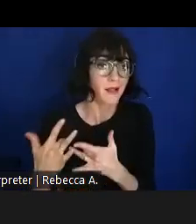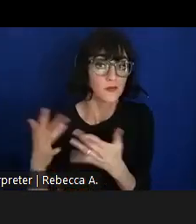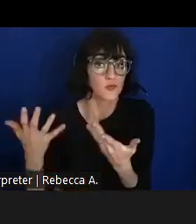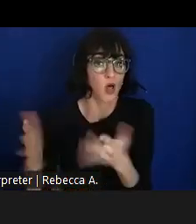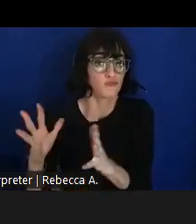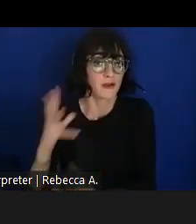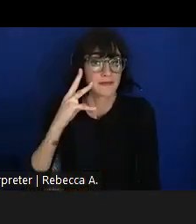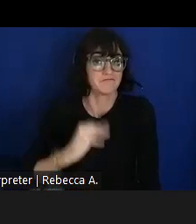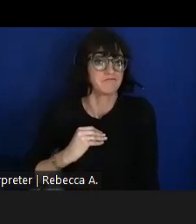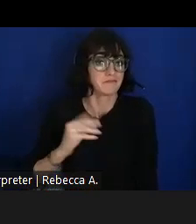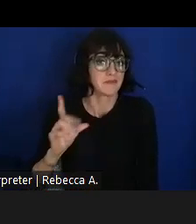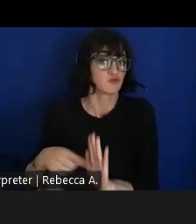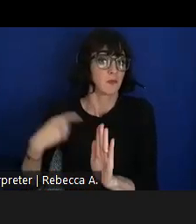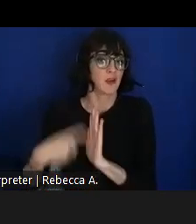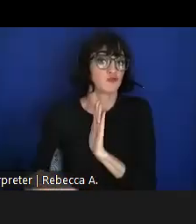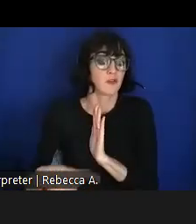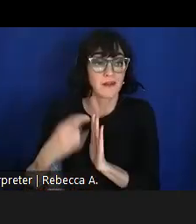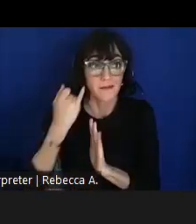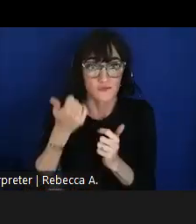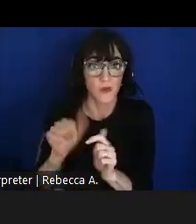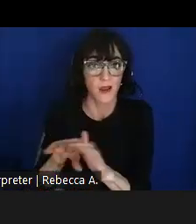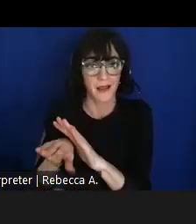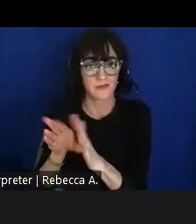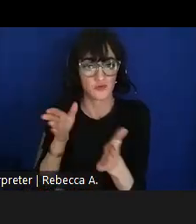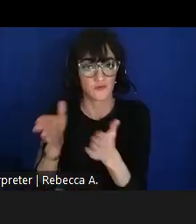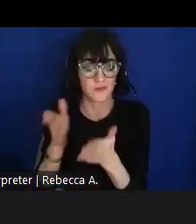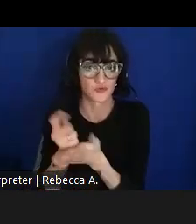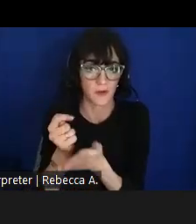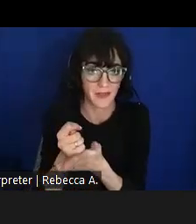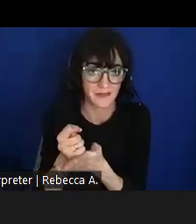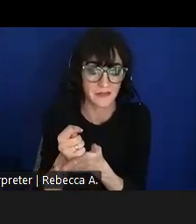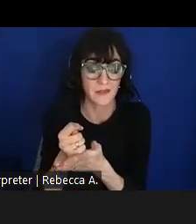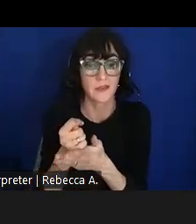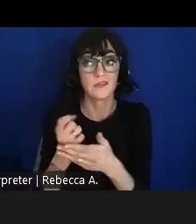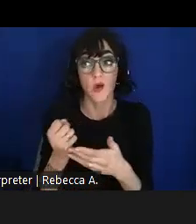to access substance use disorder treatment and so here I am trying to access a resource